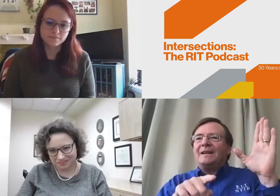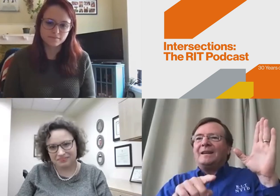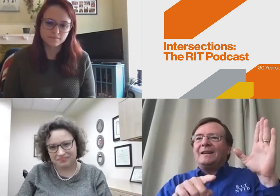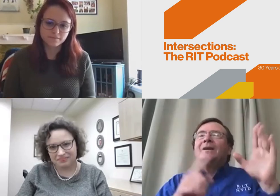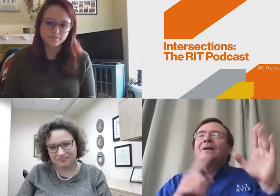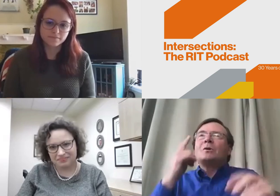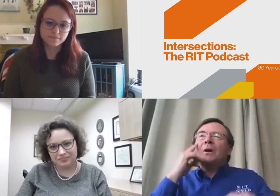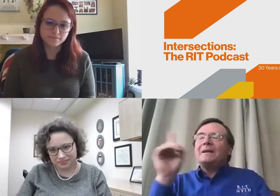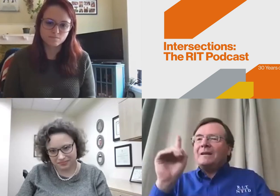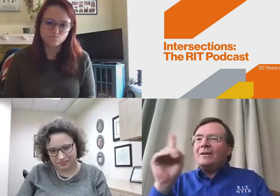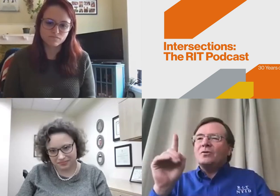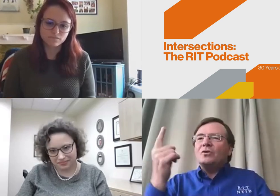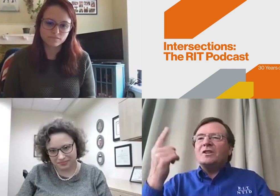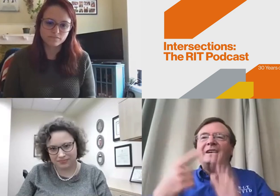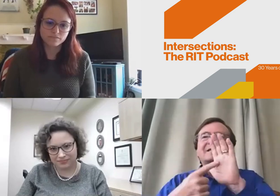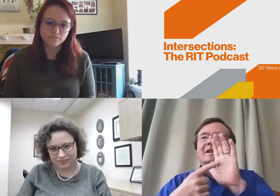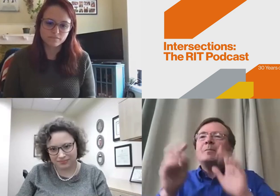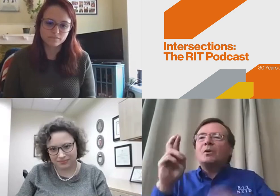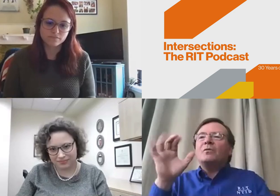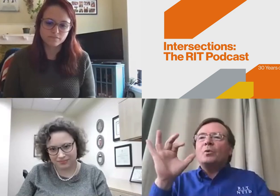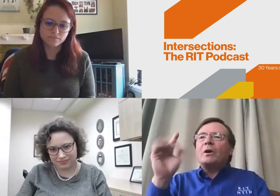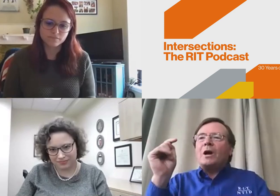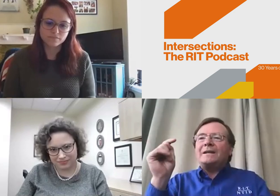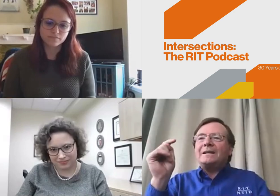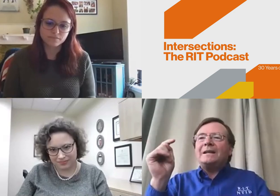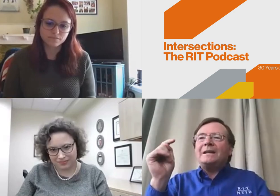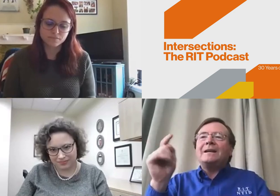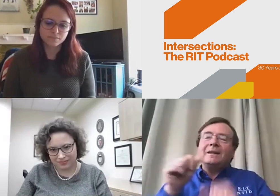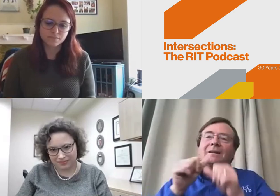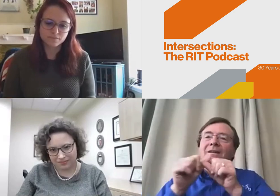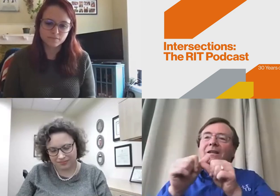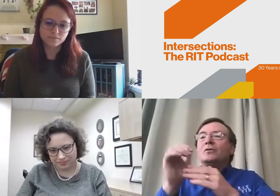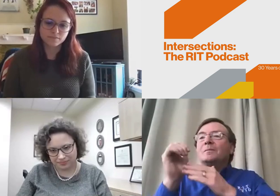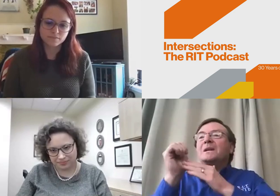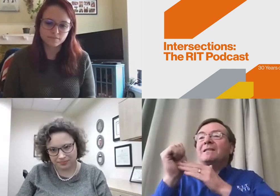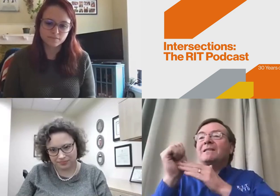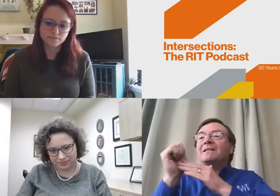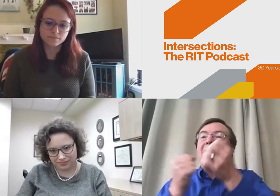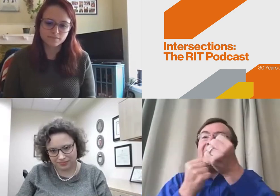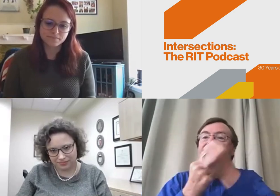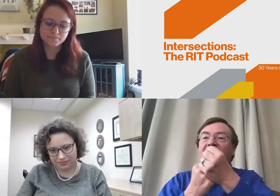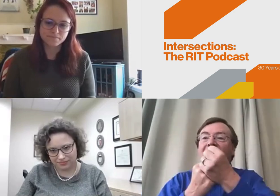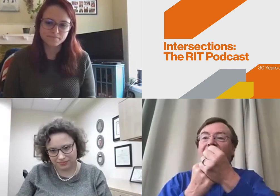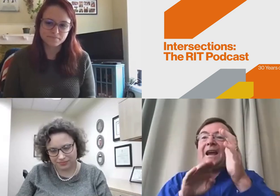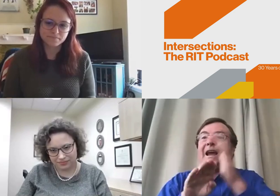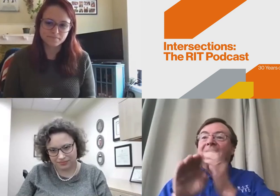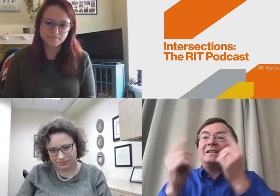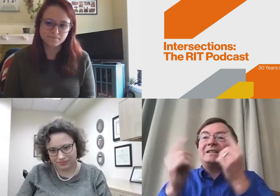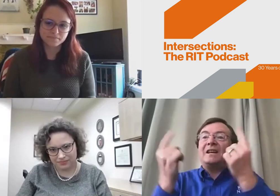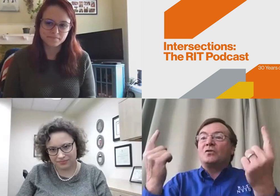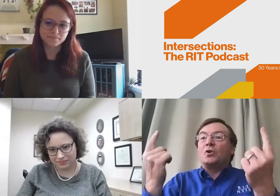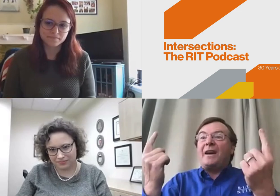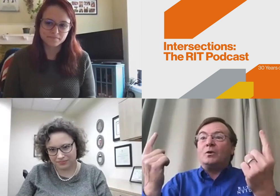So, I think those are just an example of where RIT can continue to be a leader in advocating access for everyone.